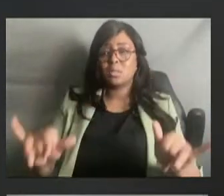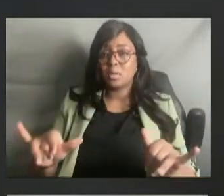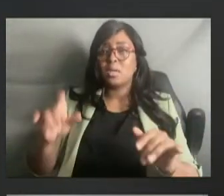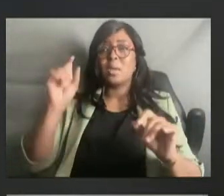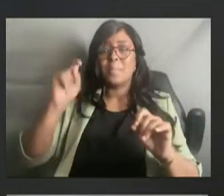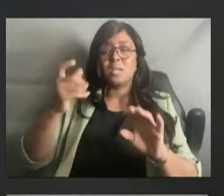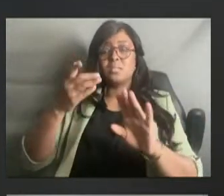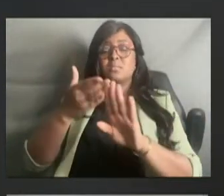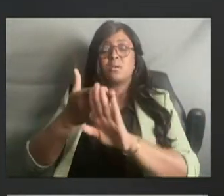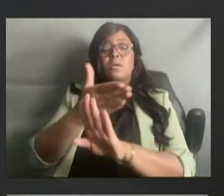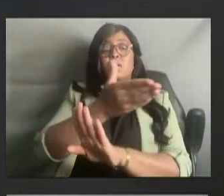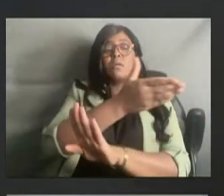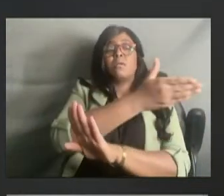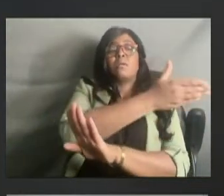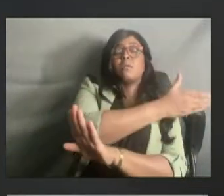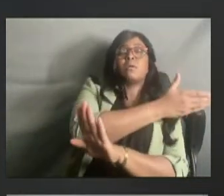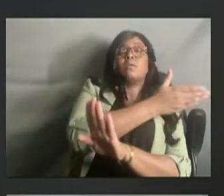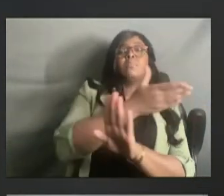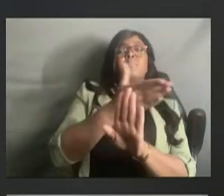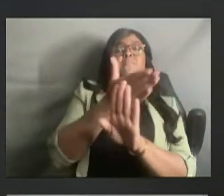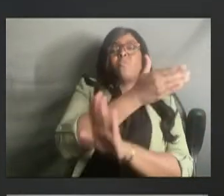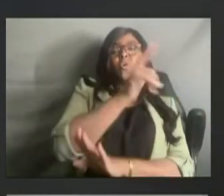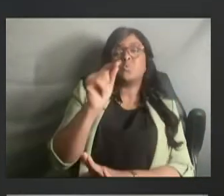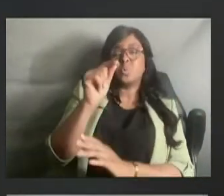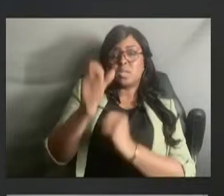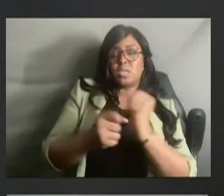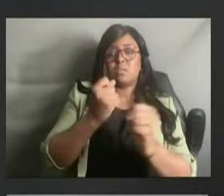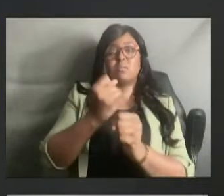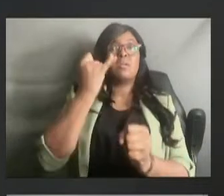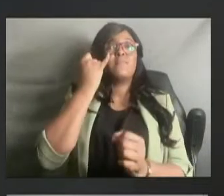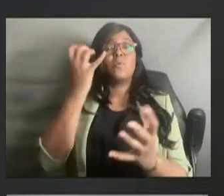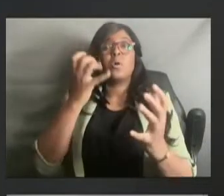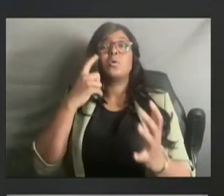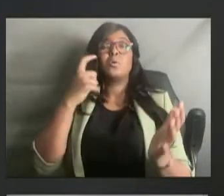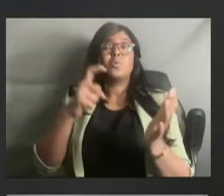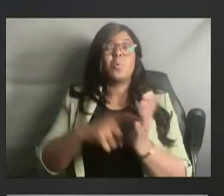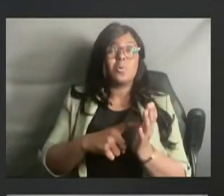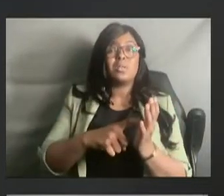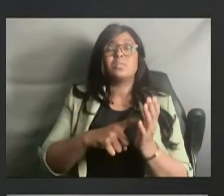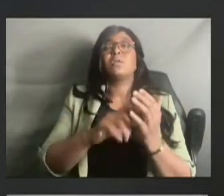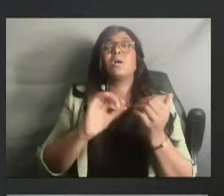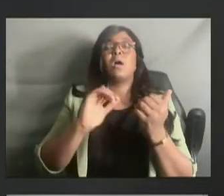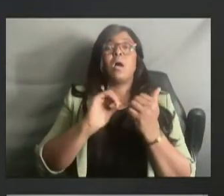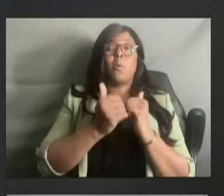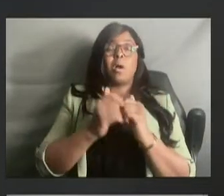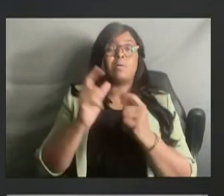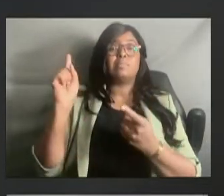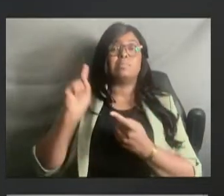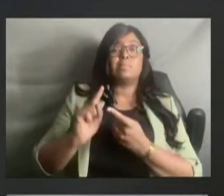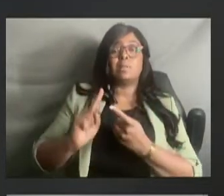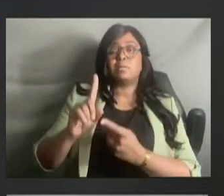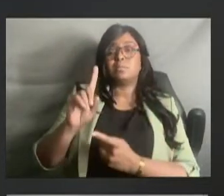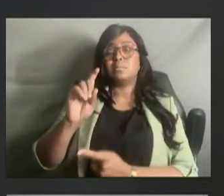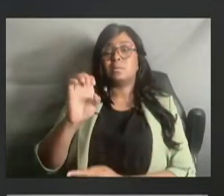diverse school system. It's you have to go beyond 20 years for